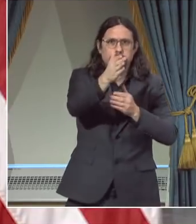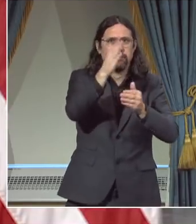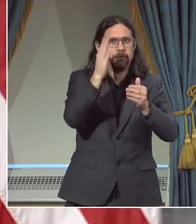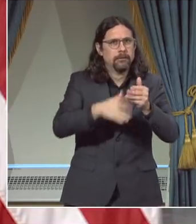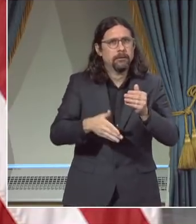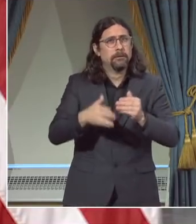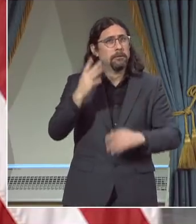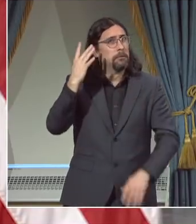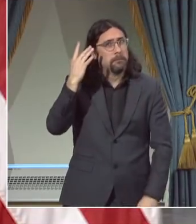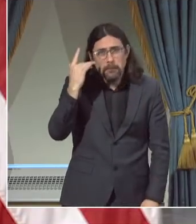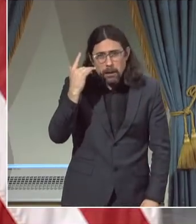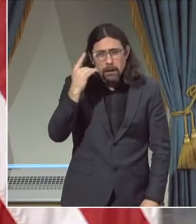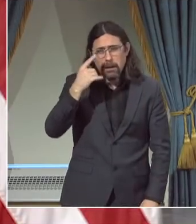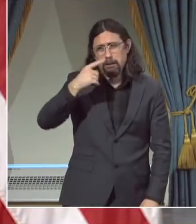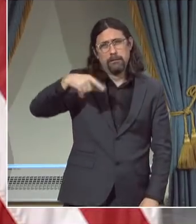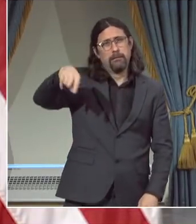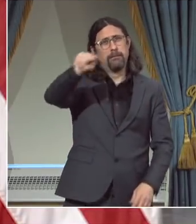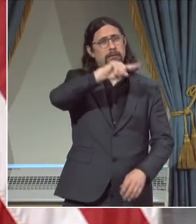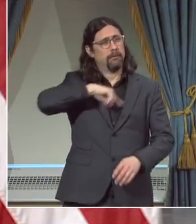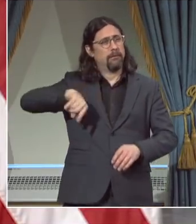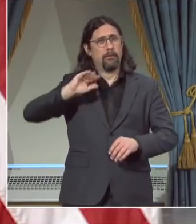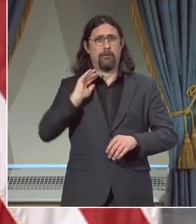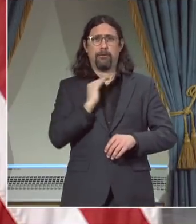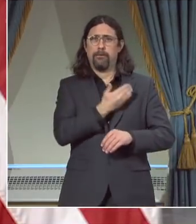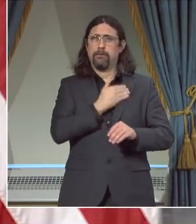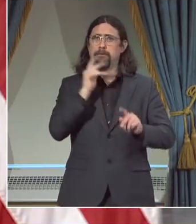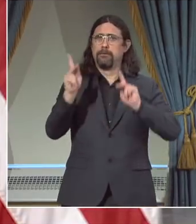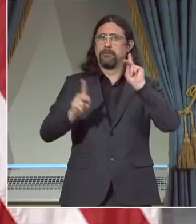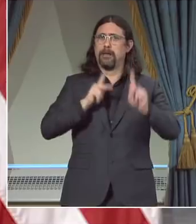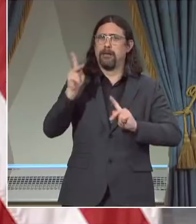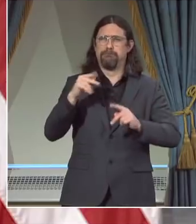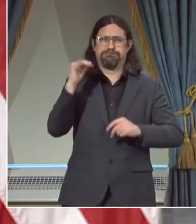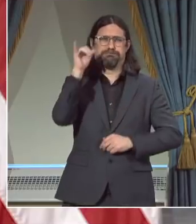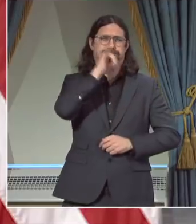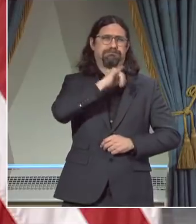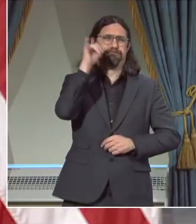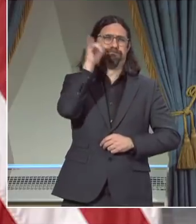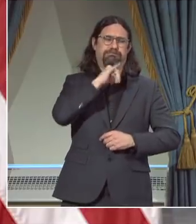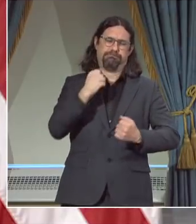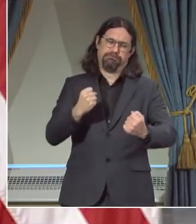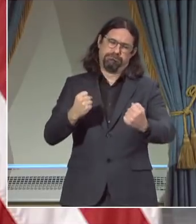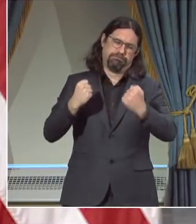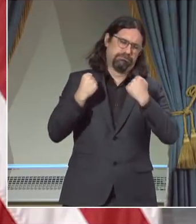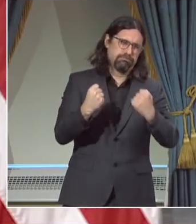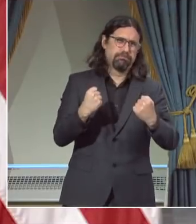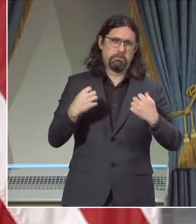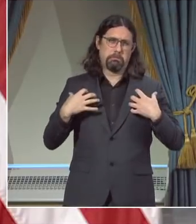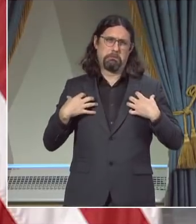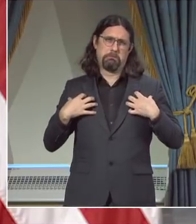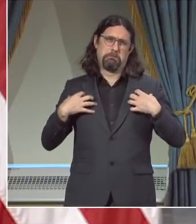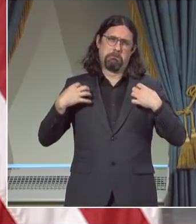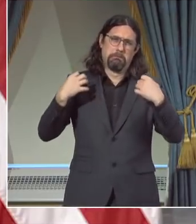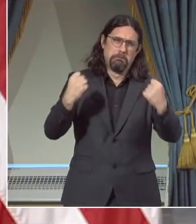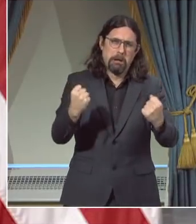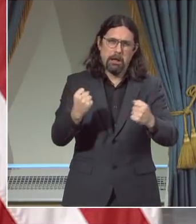STRENGTH OF TH IS PLACEND A OUR PEOPLE. BUT IN THE MEANTIME, WE'RE GOING THROUGH A